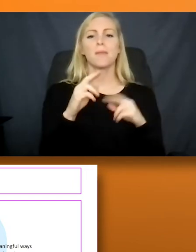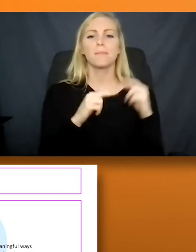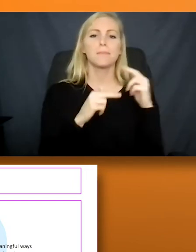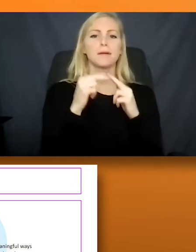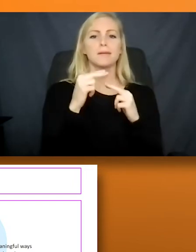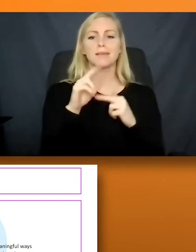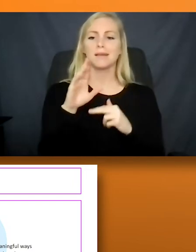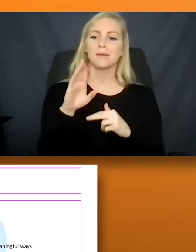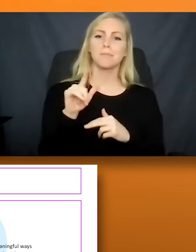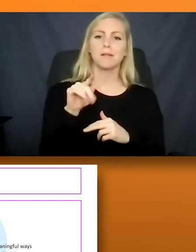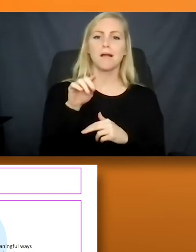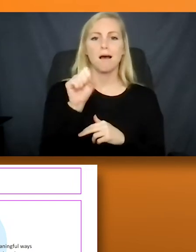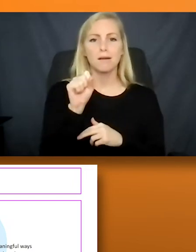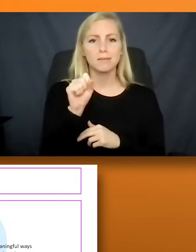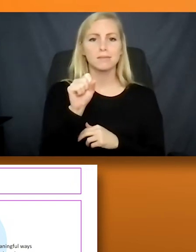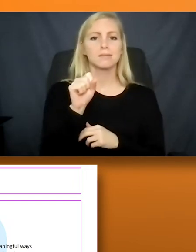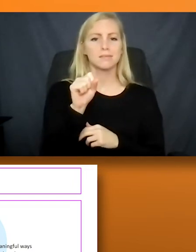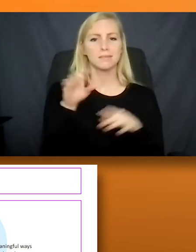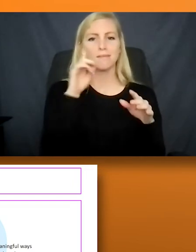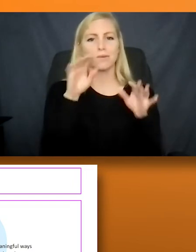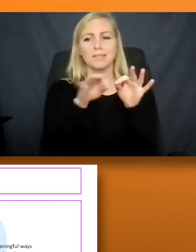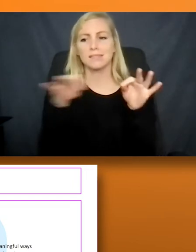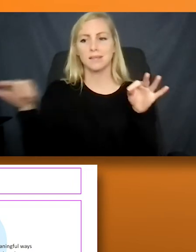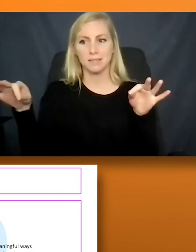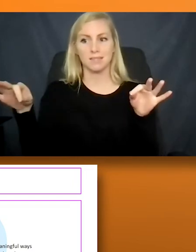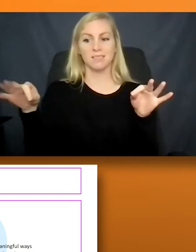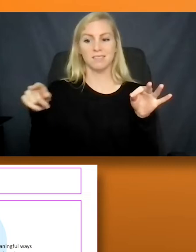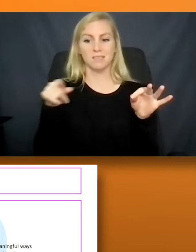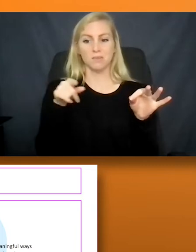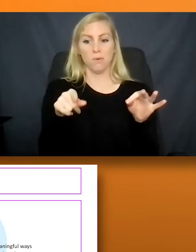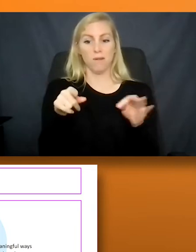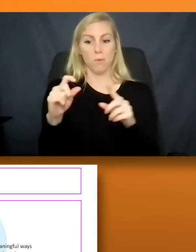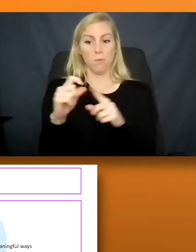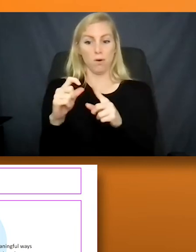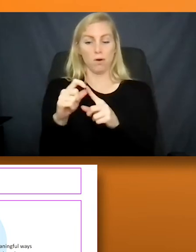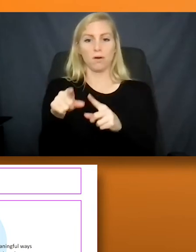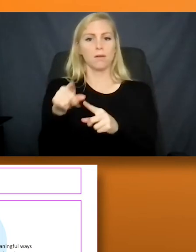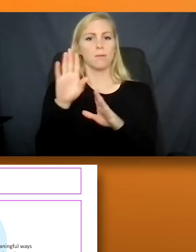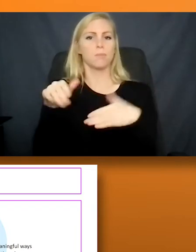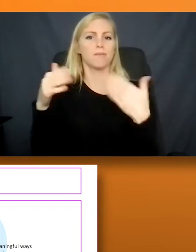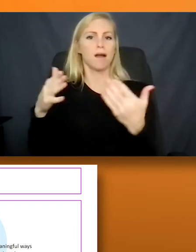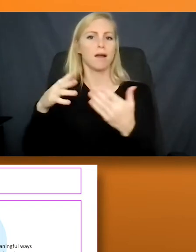So they give us kind of the meaning of the sentence, basically like the content of the sentence,